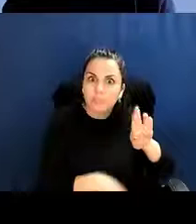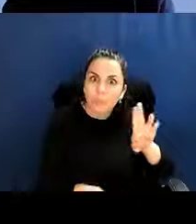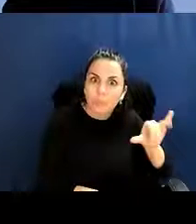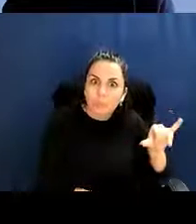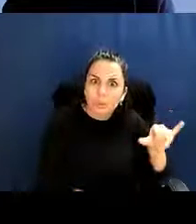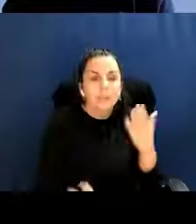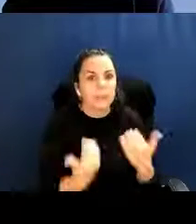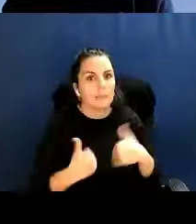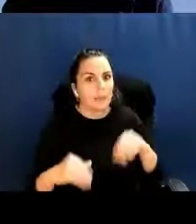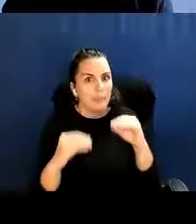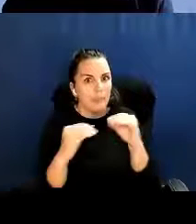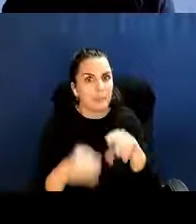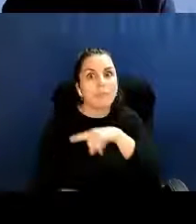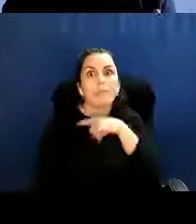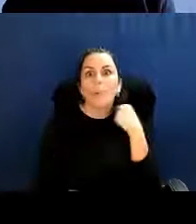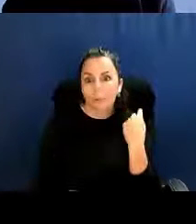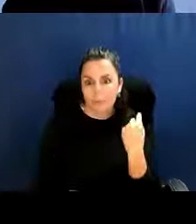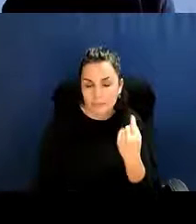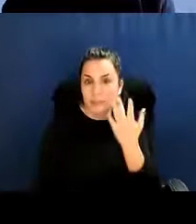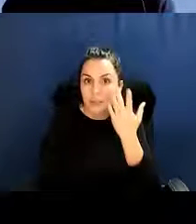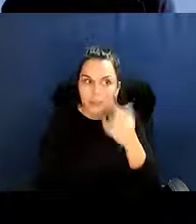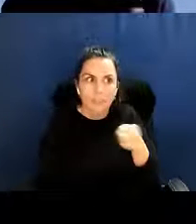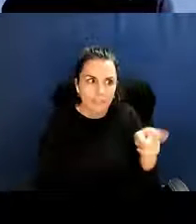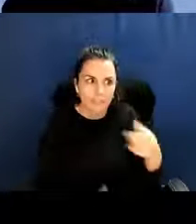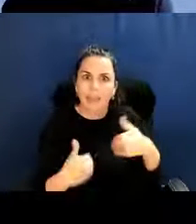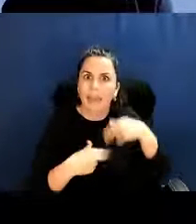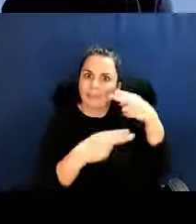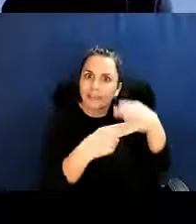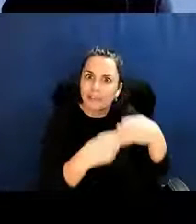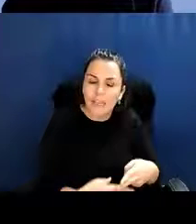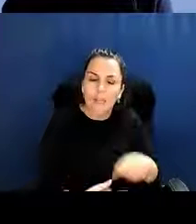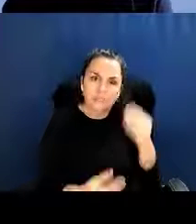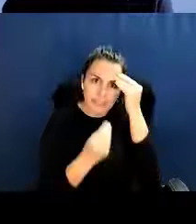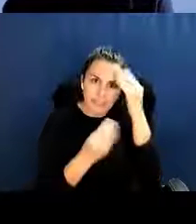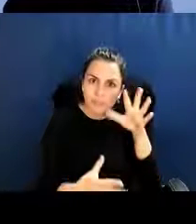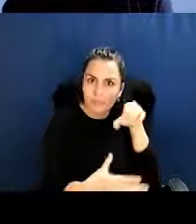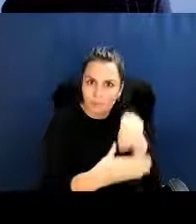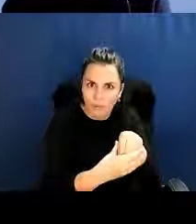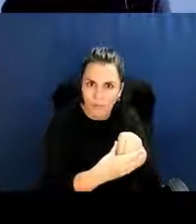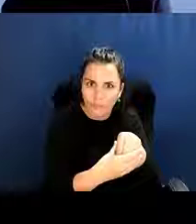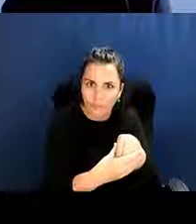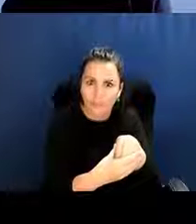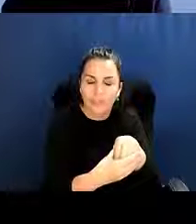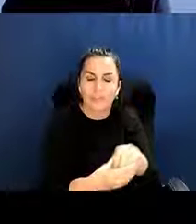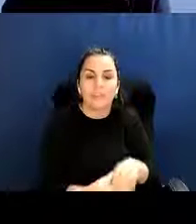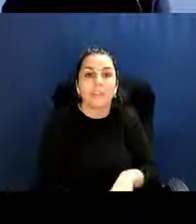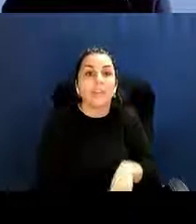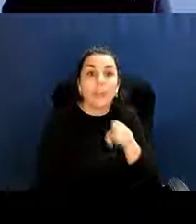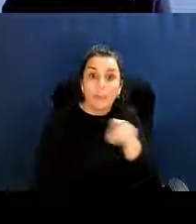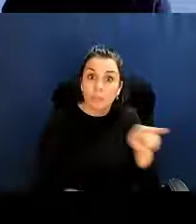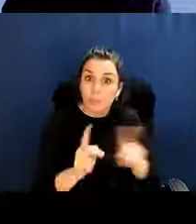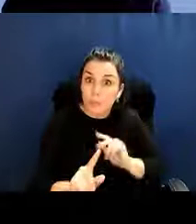posed by the identifiability of the responses. And the impacted parties, in this particular case,